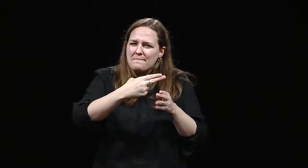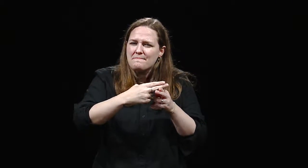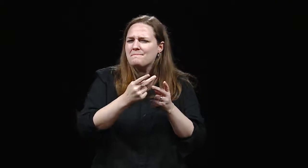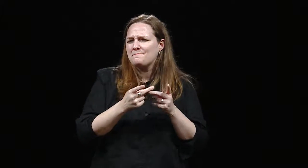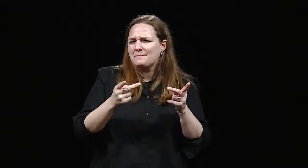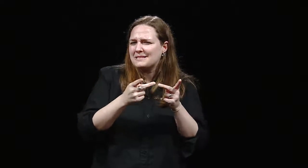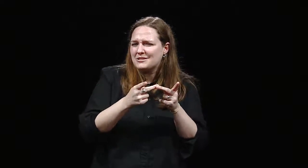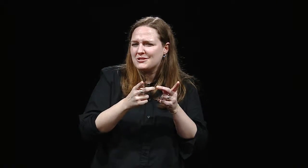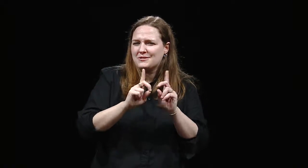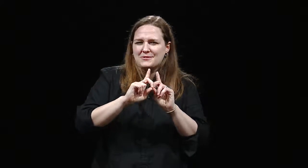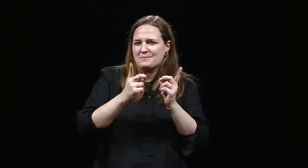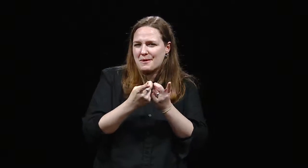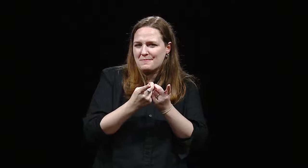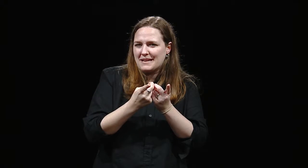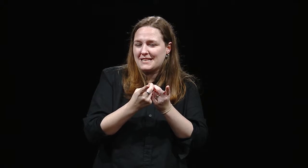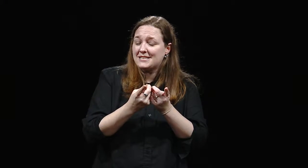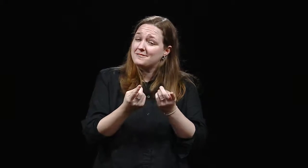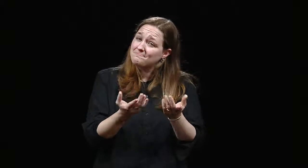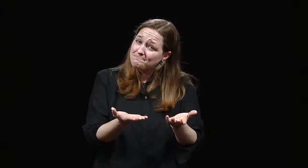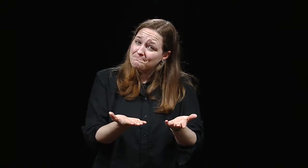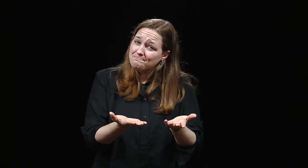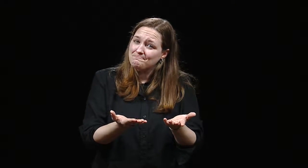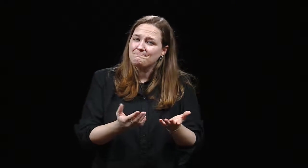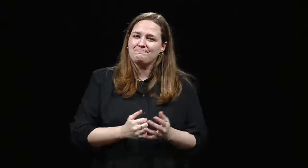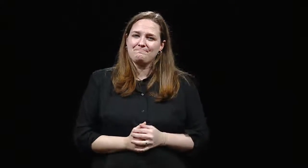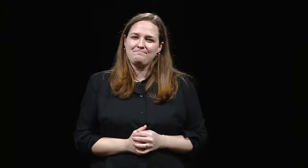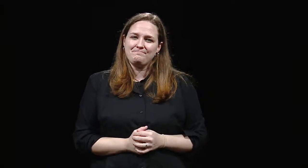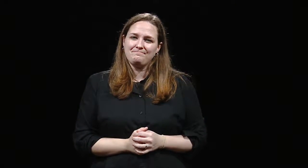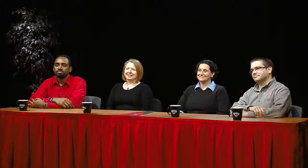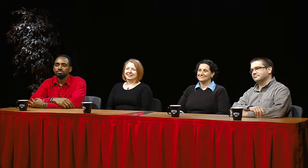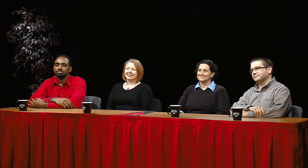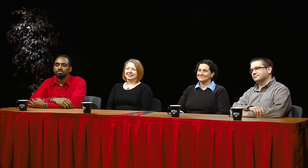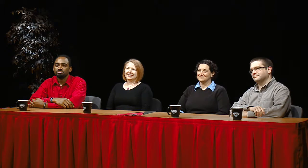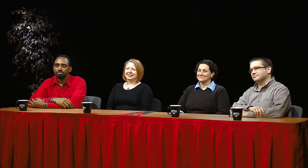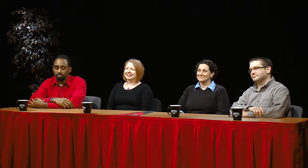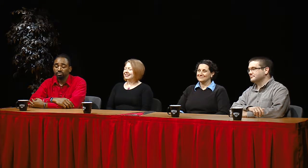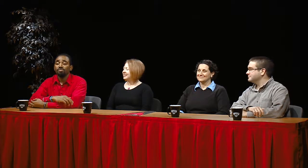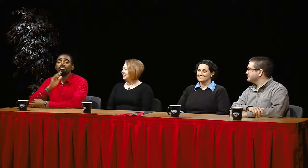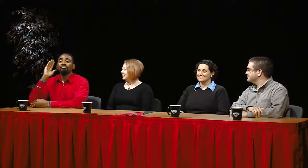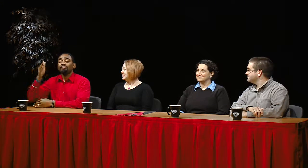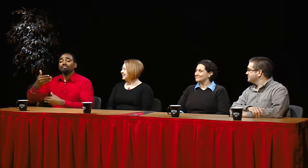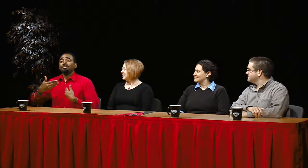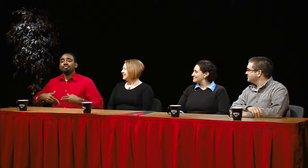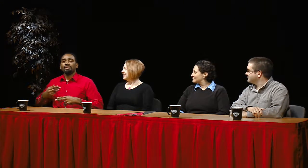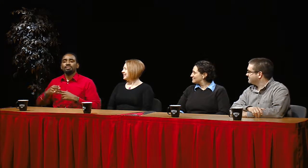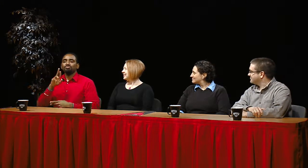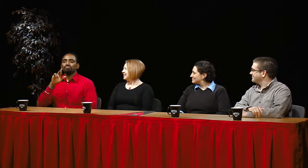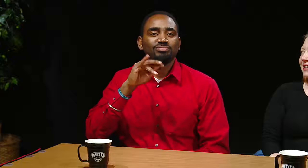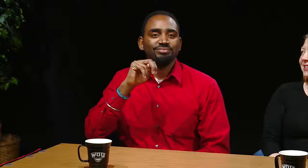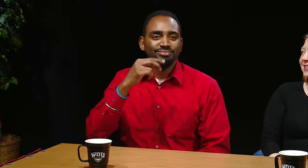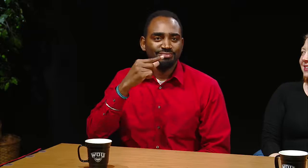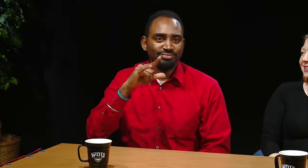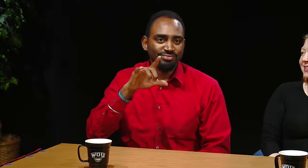and then for us to have equal access to the videos we were watching, we had to depend on captioning. Hi, my name is Louann Casares,